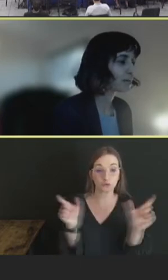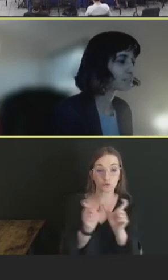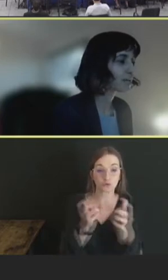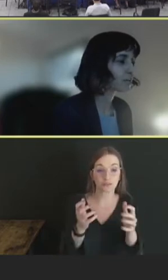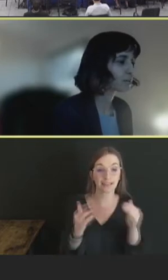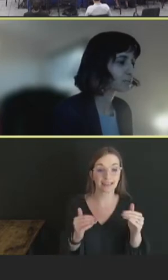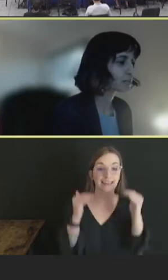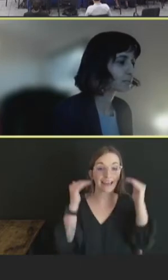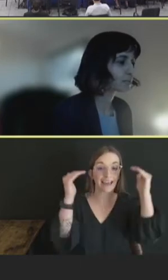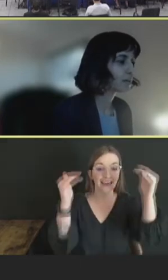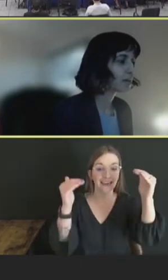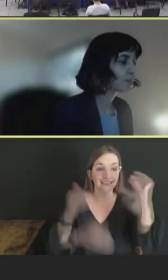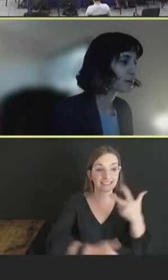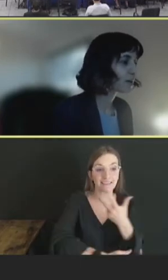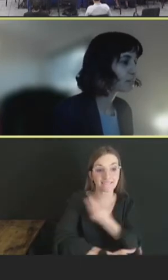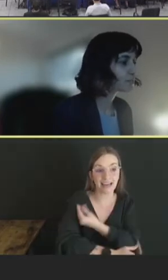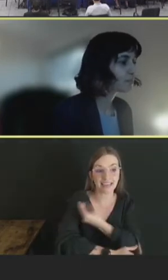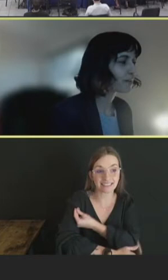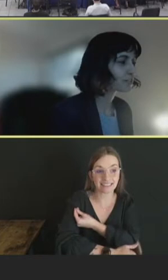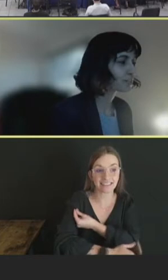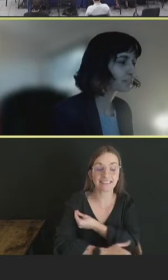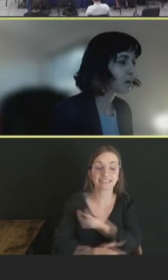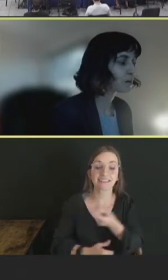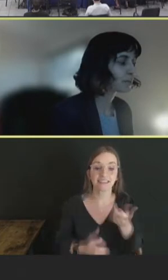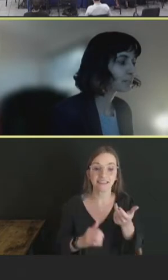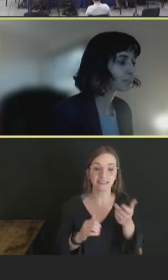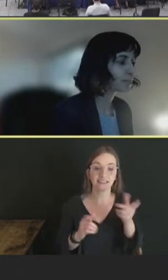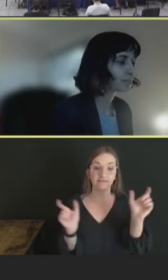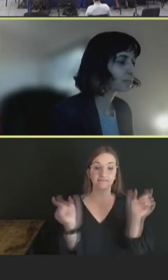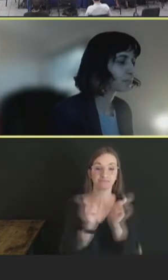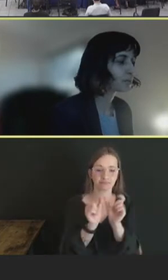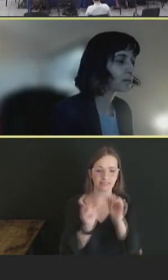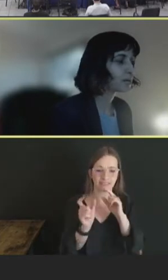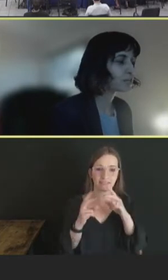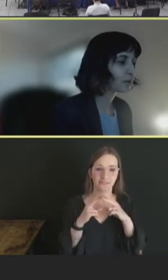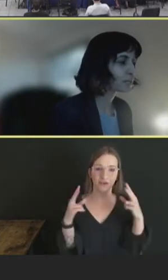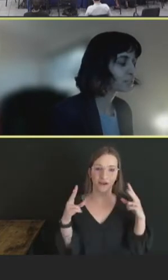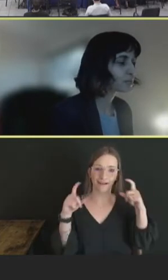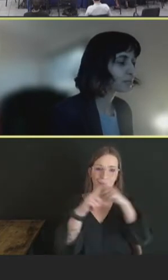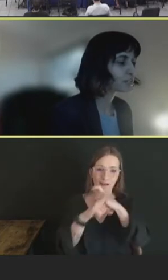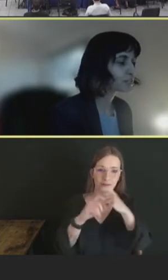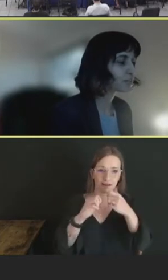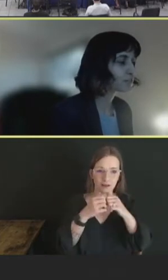and soluble salts. The mechanism of action is complex, including direct stimulation of